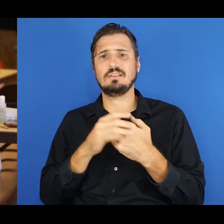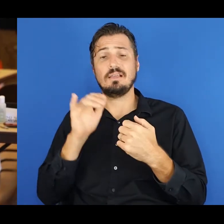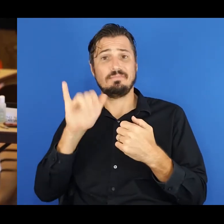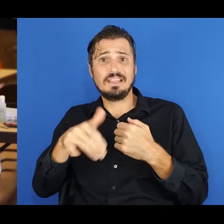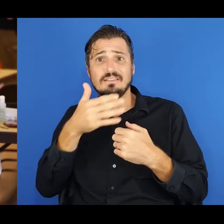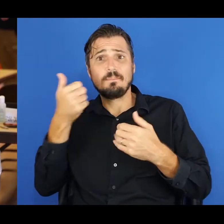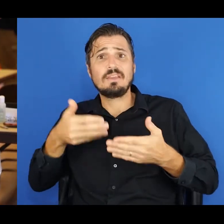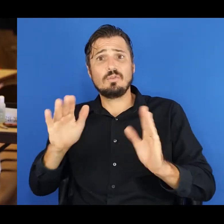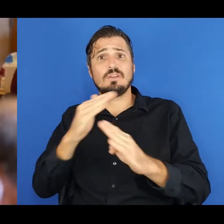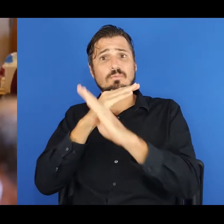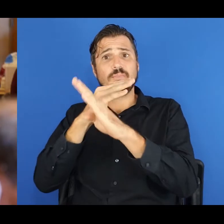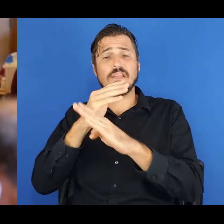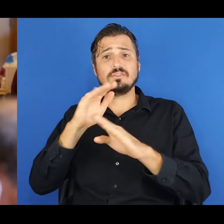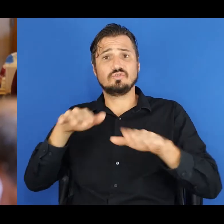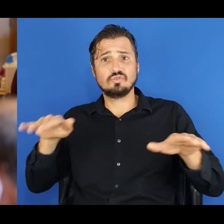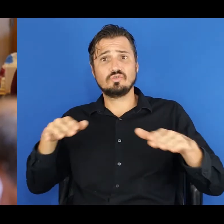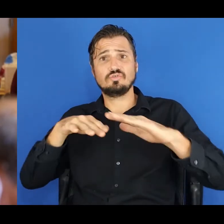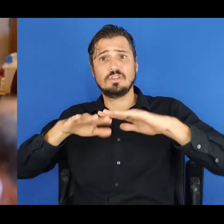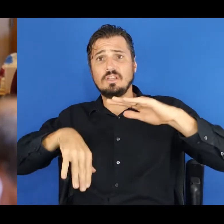protect our keiki under the age of 16